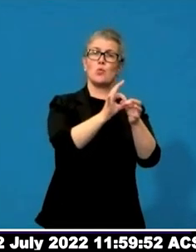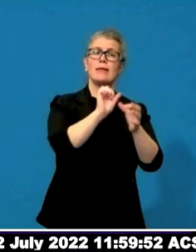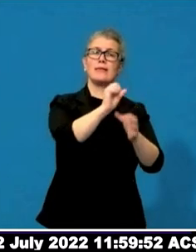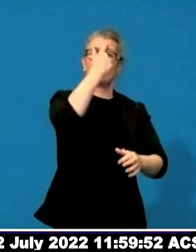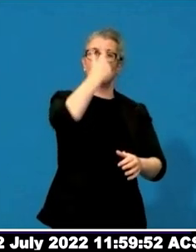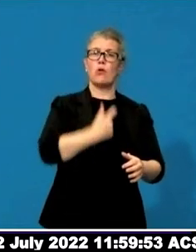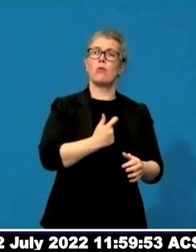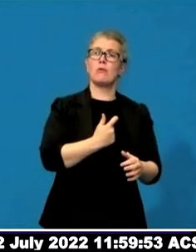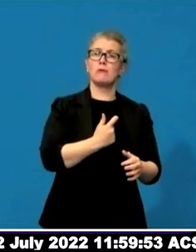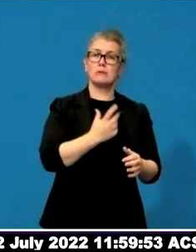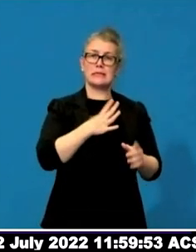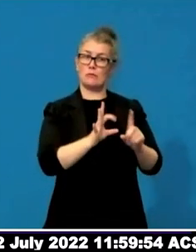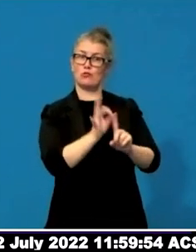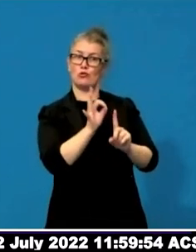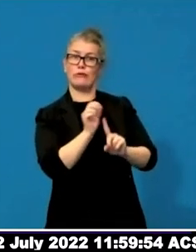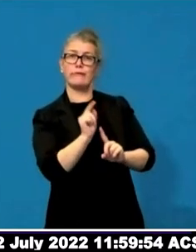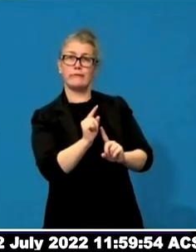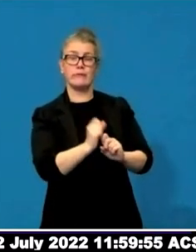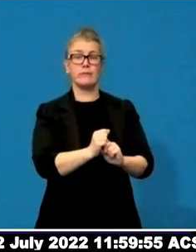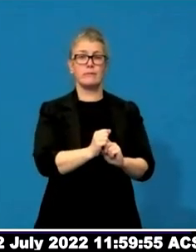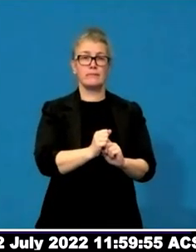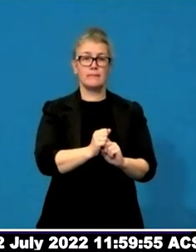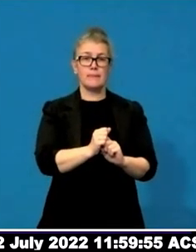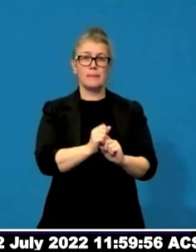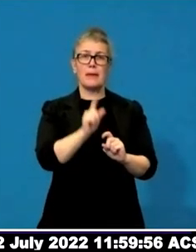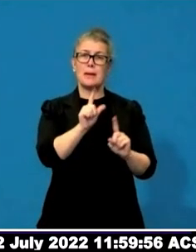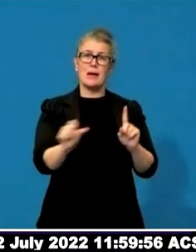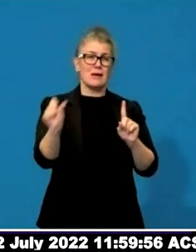But I think, again, back to the scheme and its genesis,